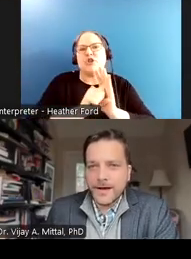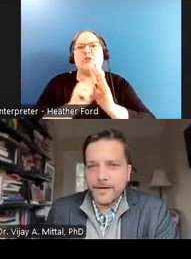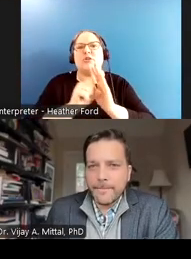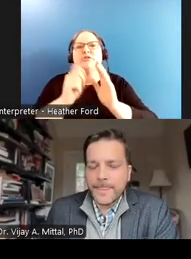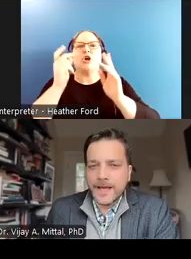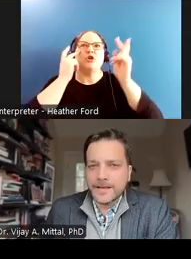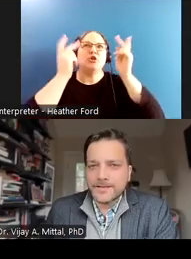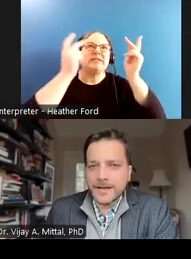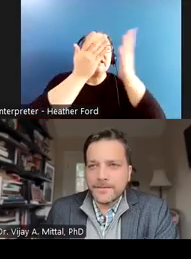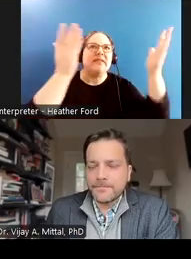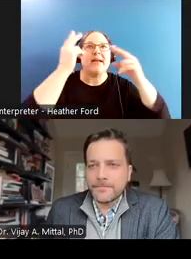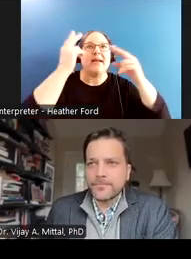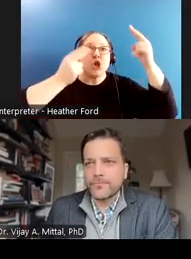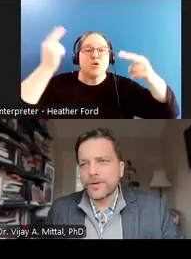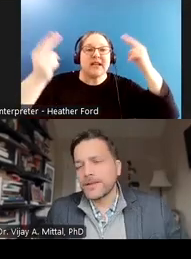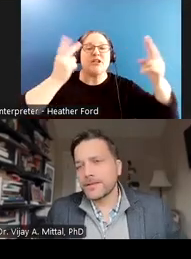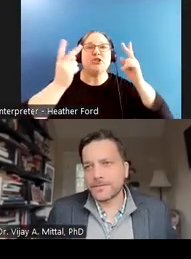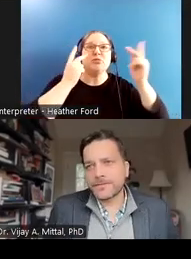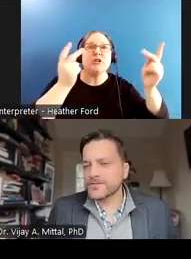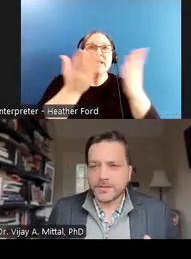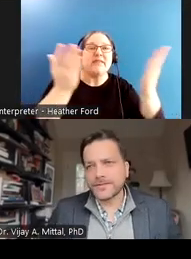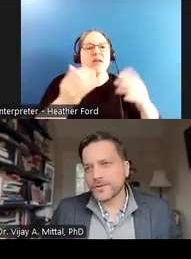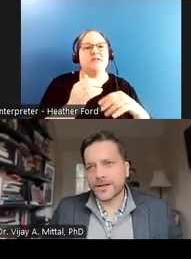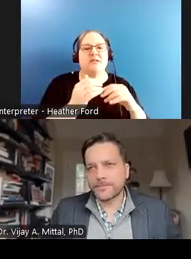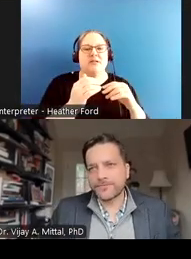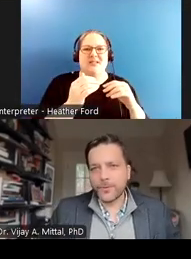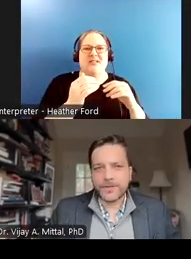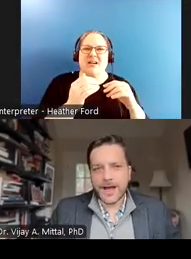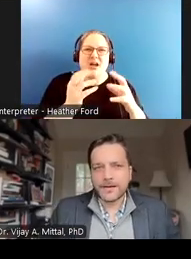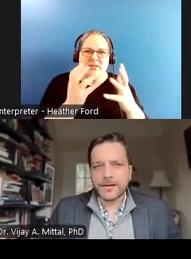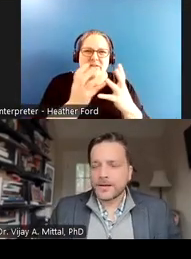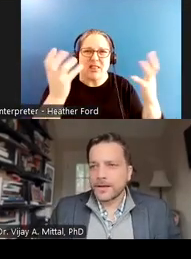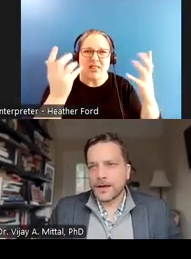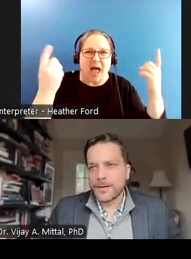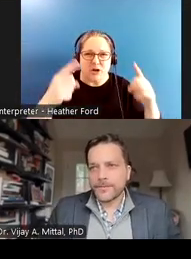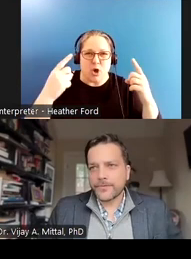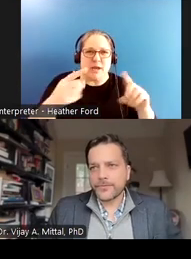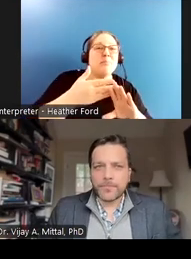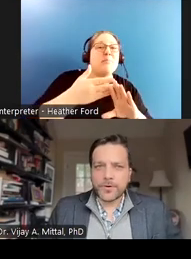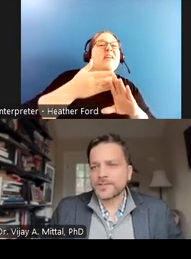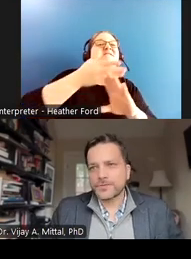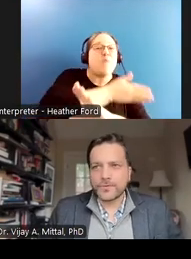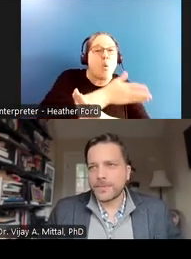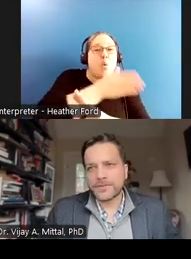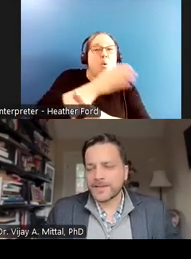Um and uh really there's a lot that's going on before that. Um from birth to about the